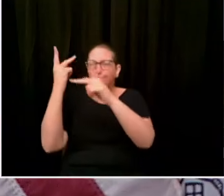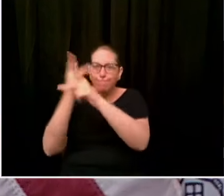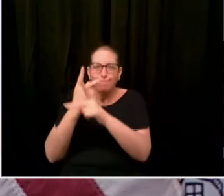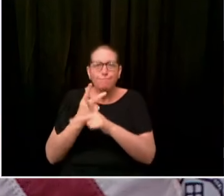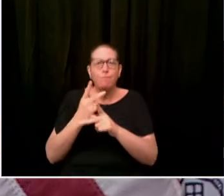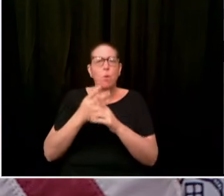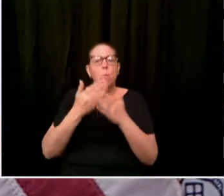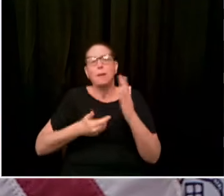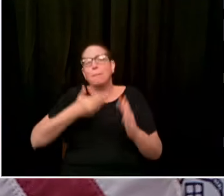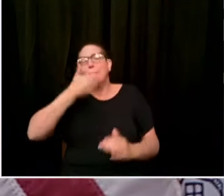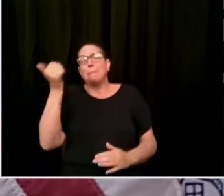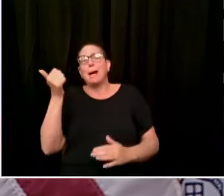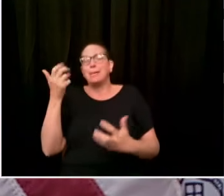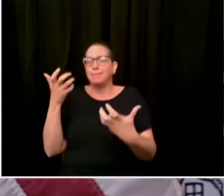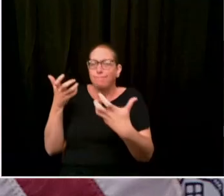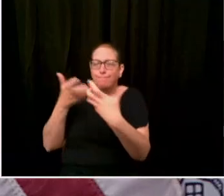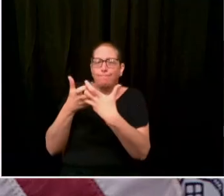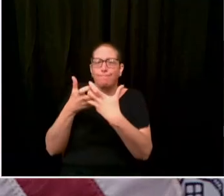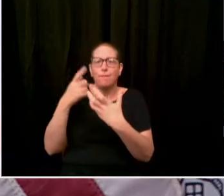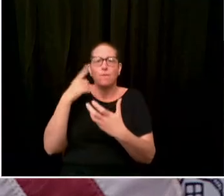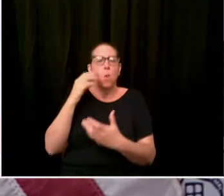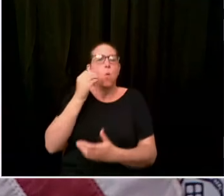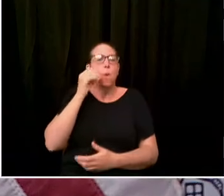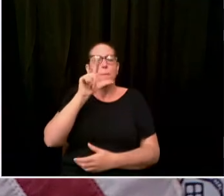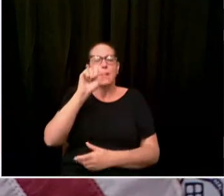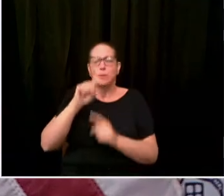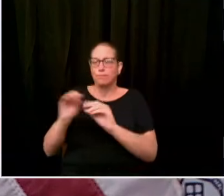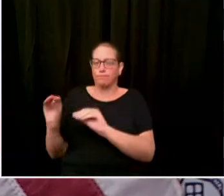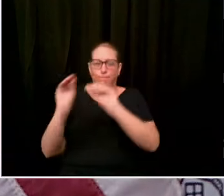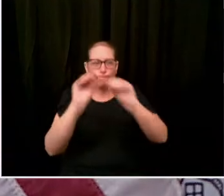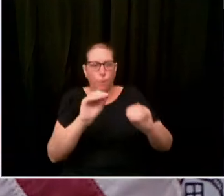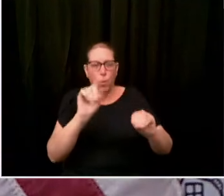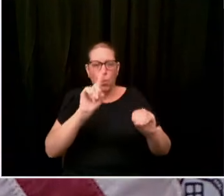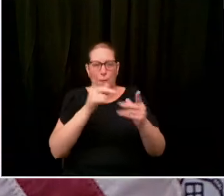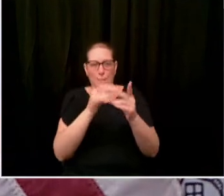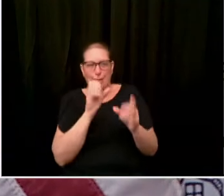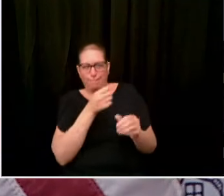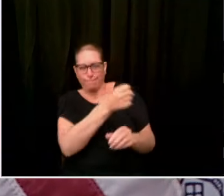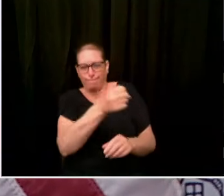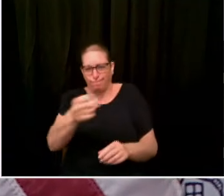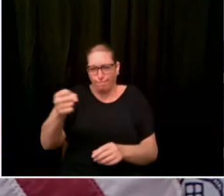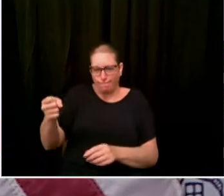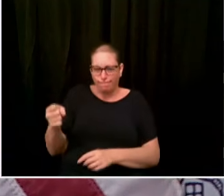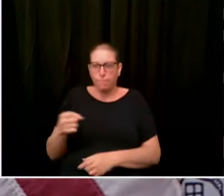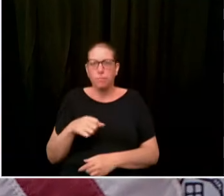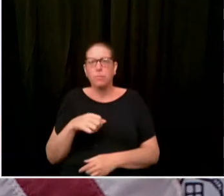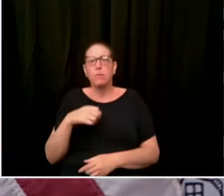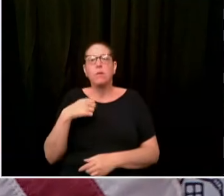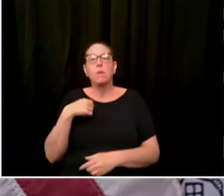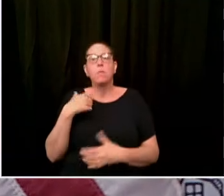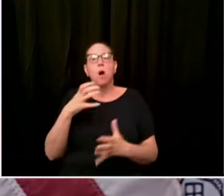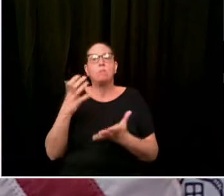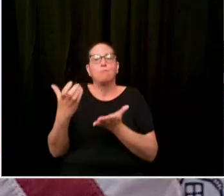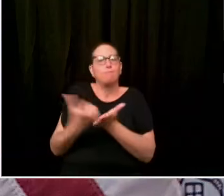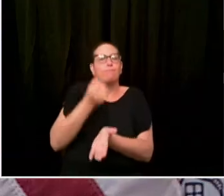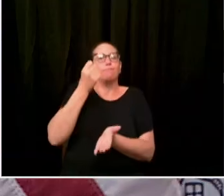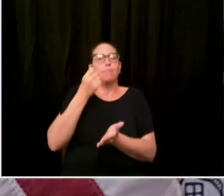HOMELESS PEOPLE, INCLUDING THEIR MENTAL HEALTH NEEDS AND OTHER NEEDS, HOW THEY CAN GET THE SERVICES THEY